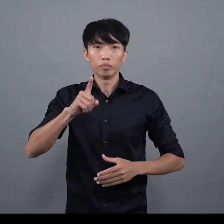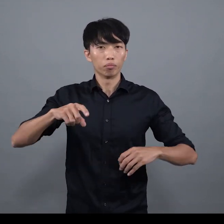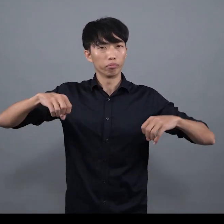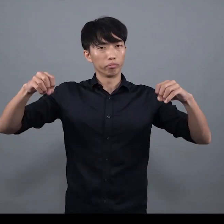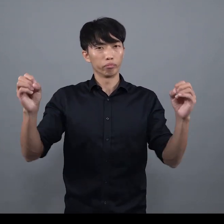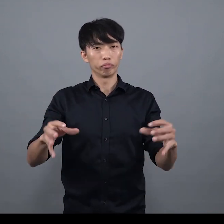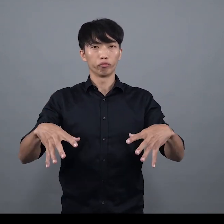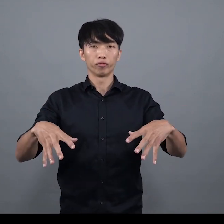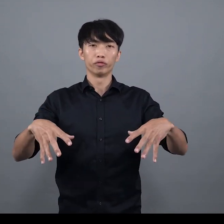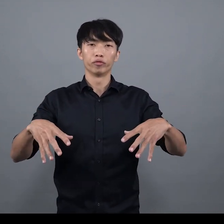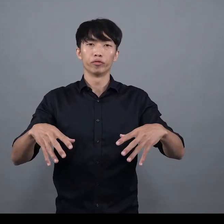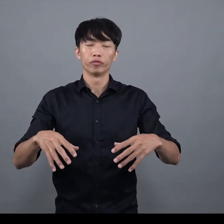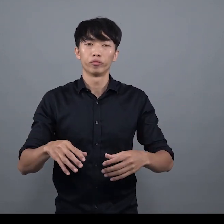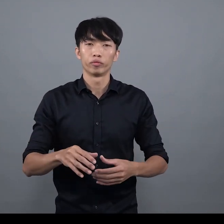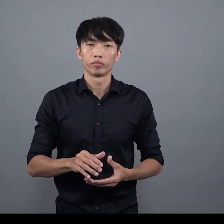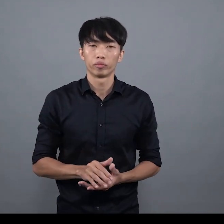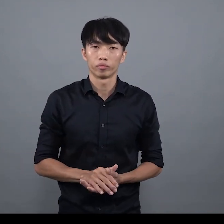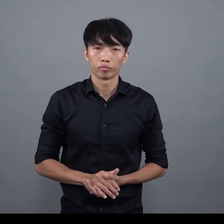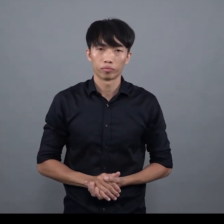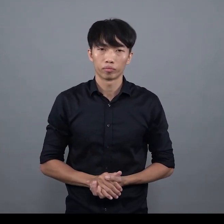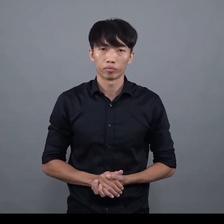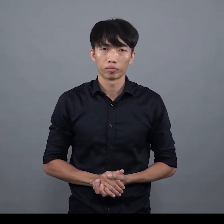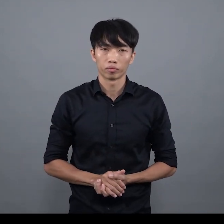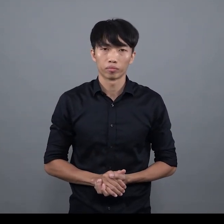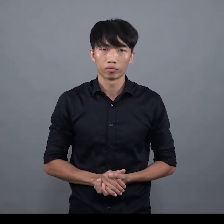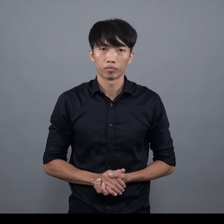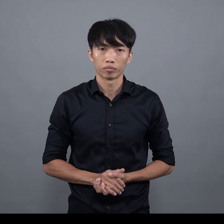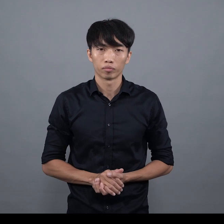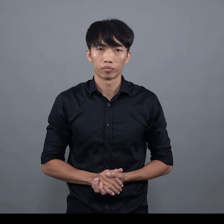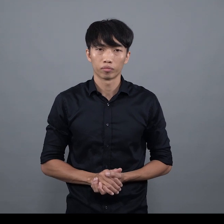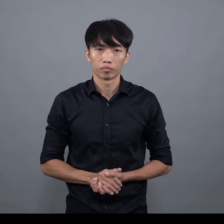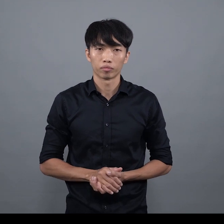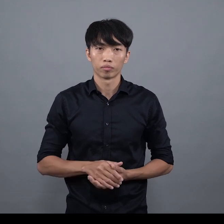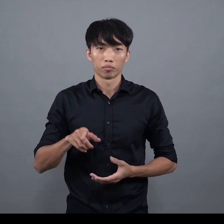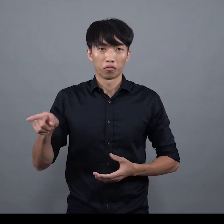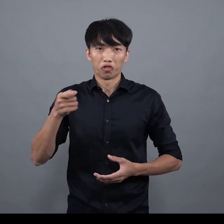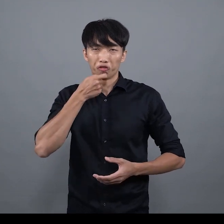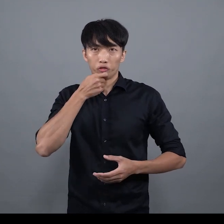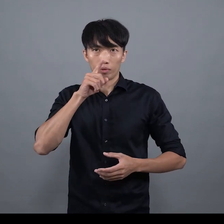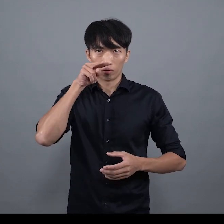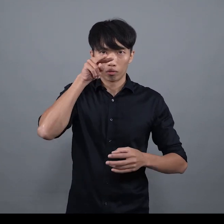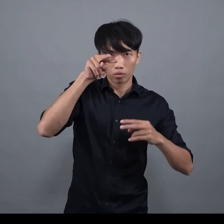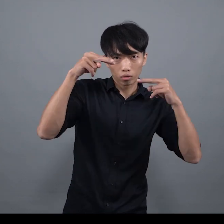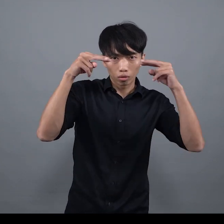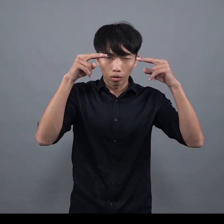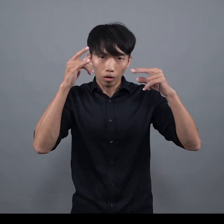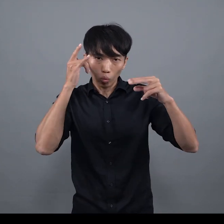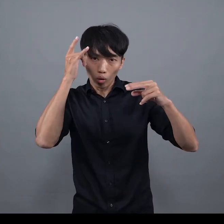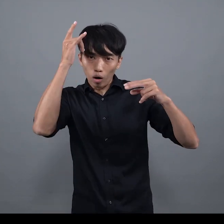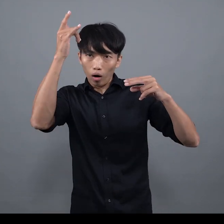Also, he loved magic He would create illusions